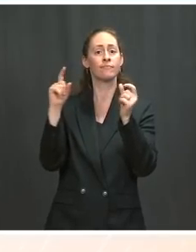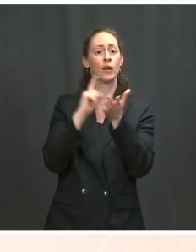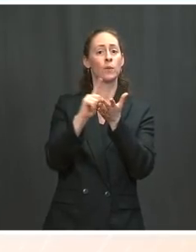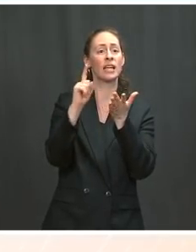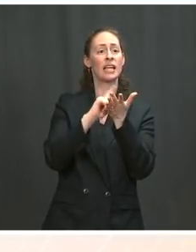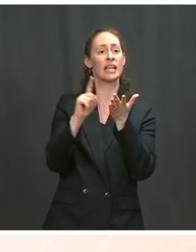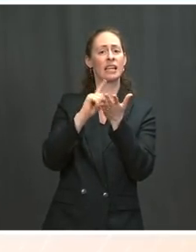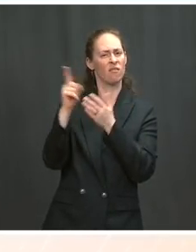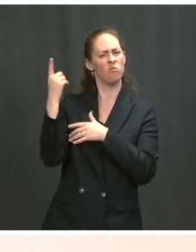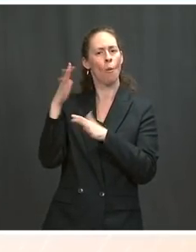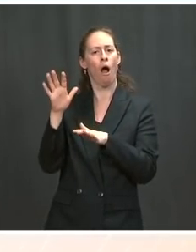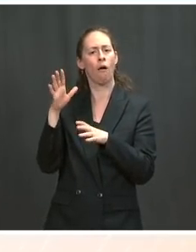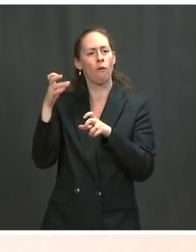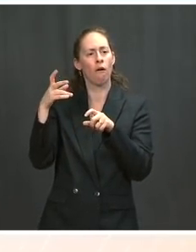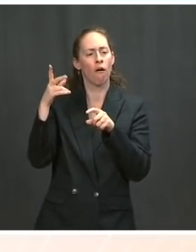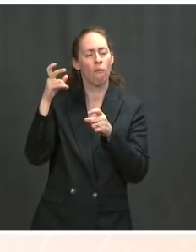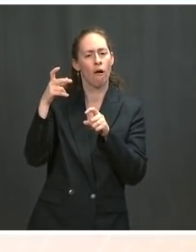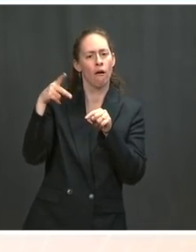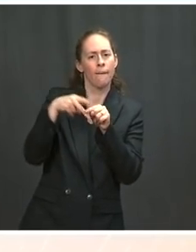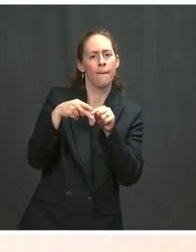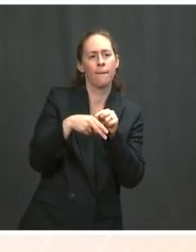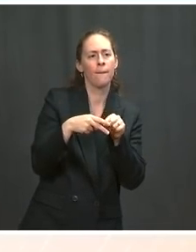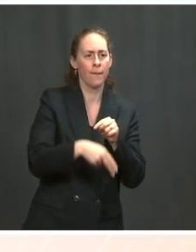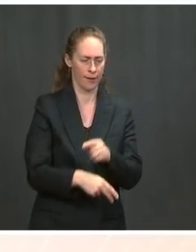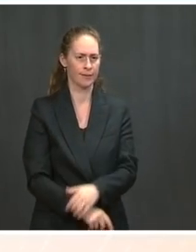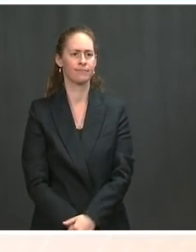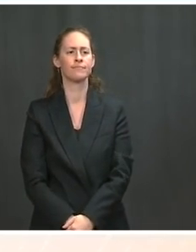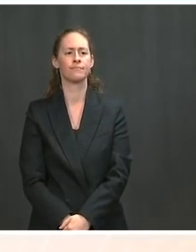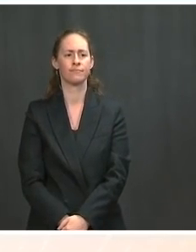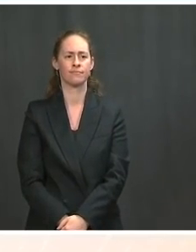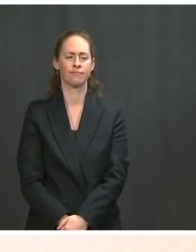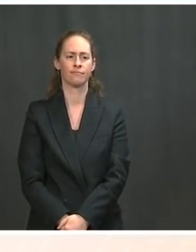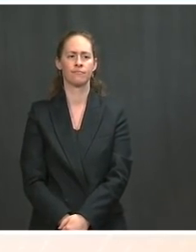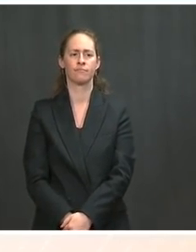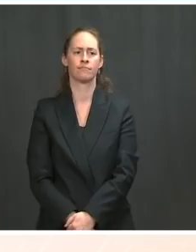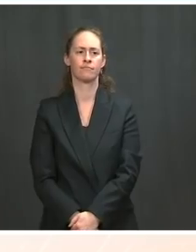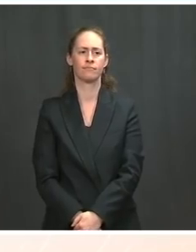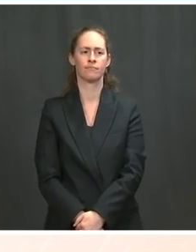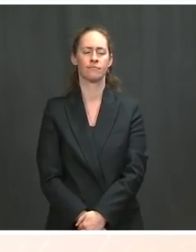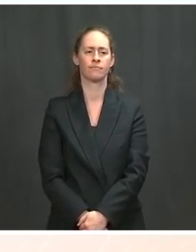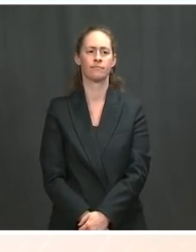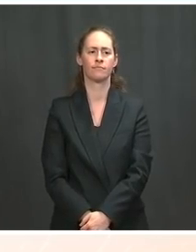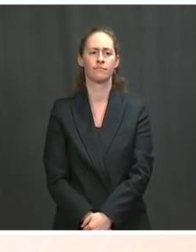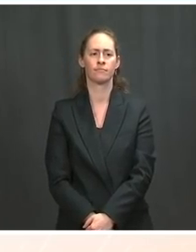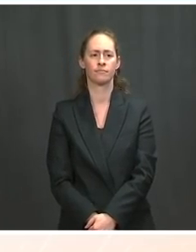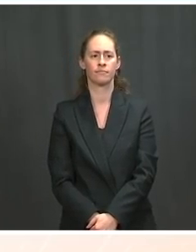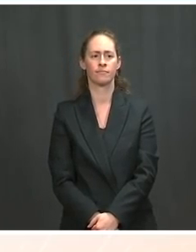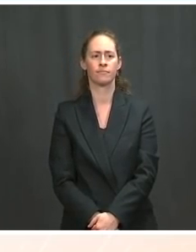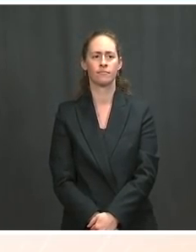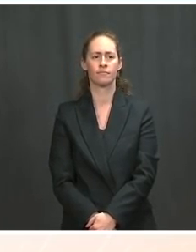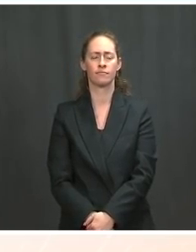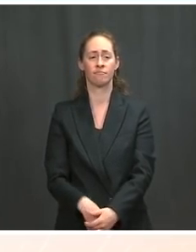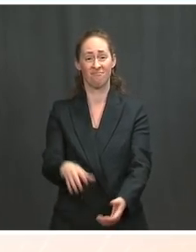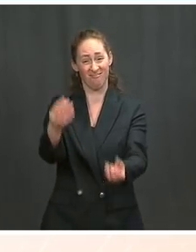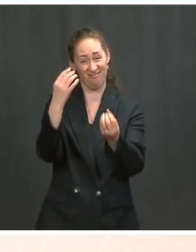would incentivize them to go back to work. And frankly, we find that to be a bit off -- off track,